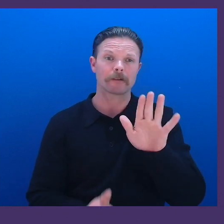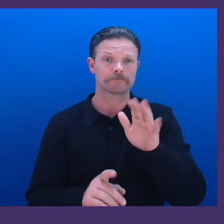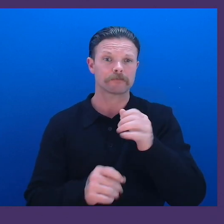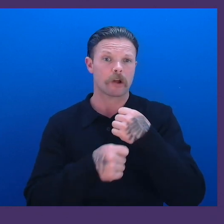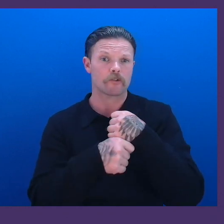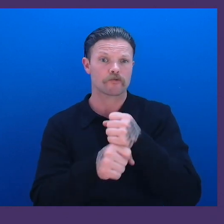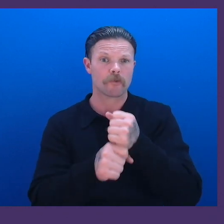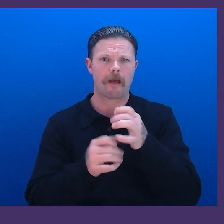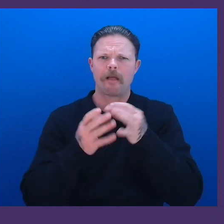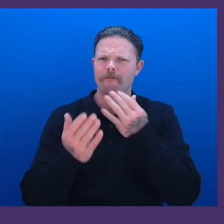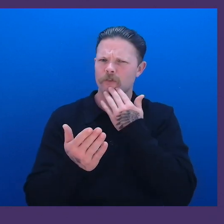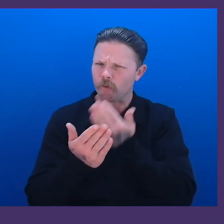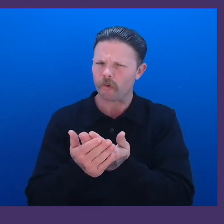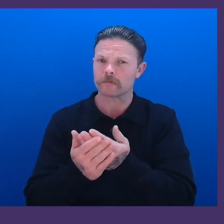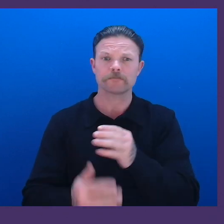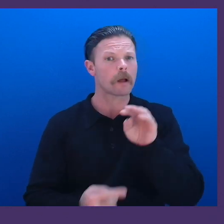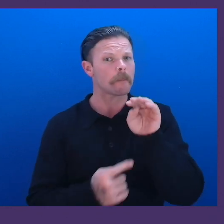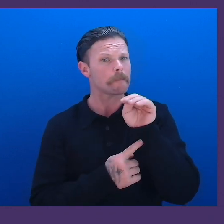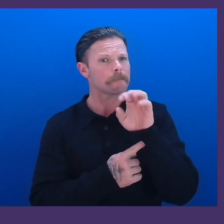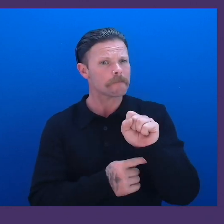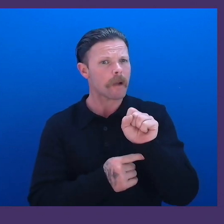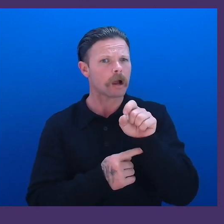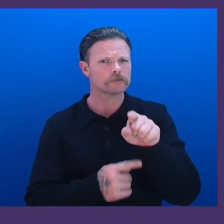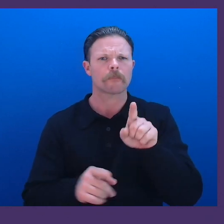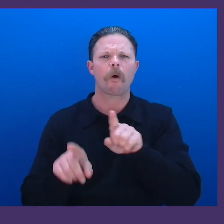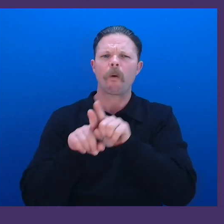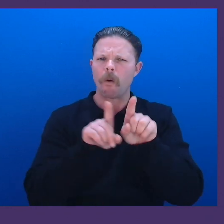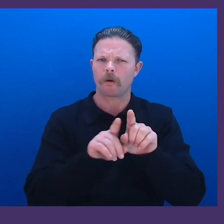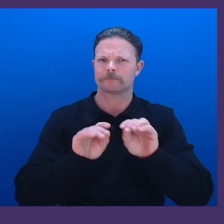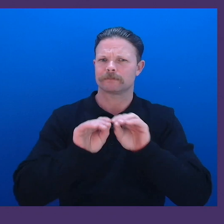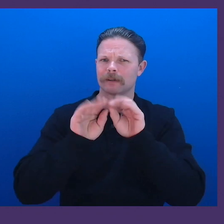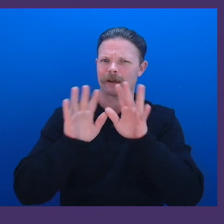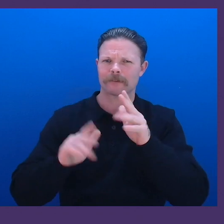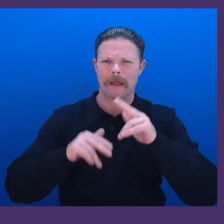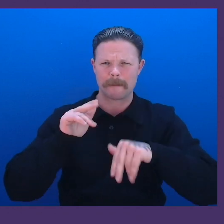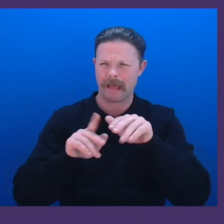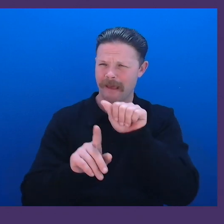and designing those AI systems with accessibility in mind from the start.